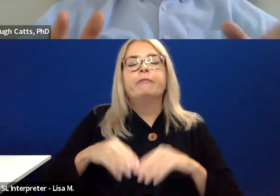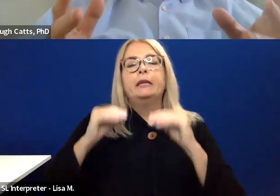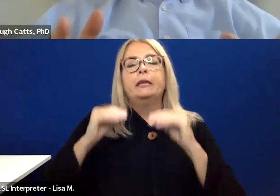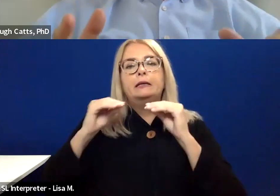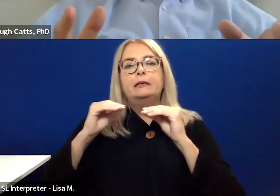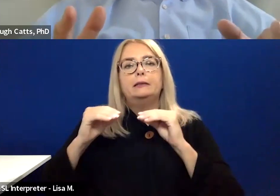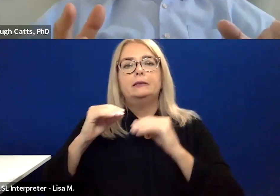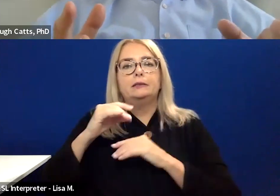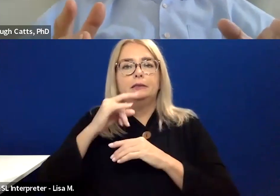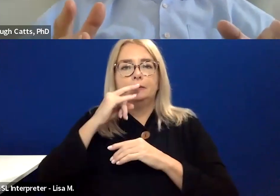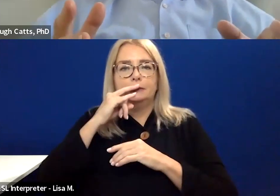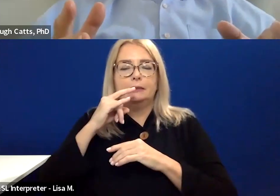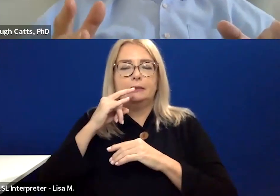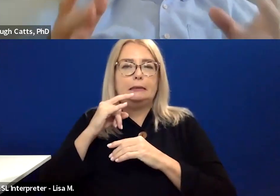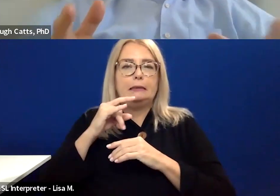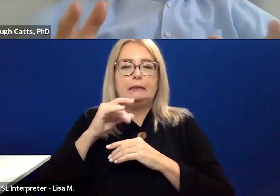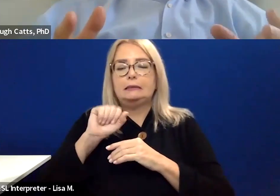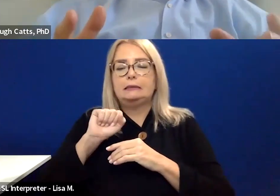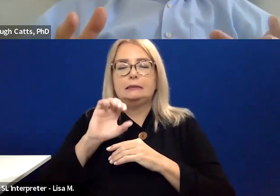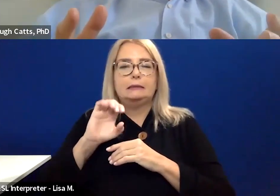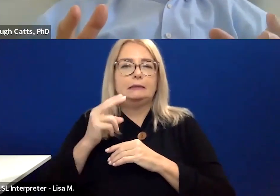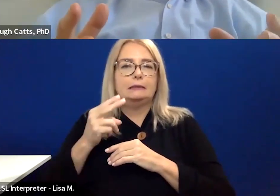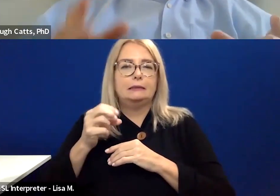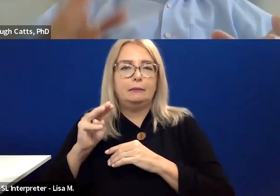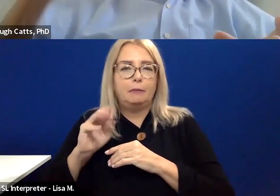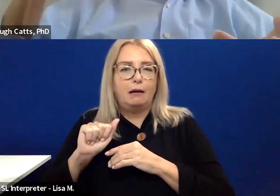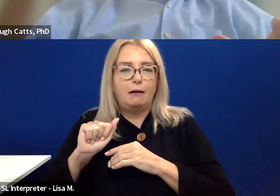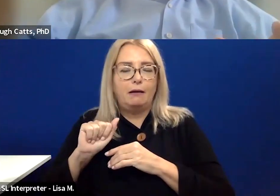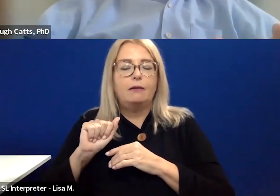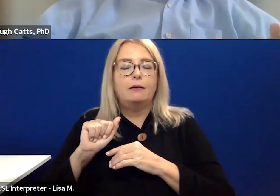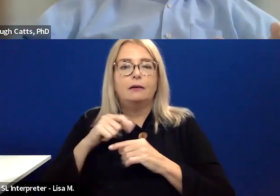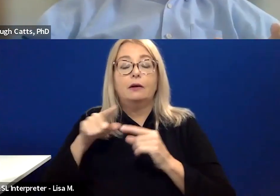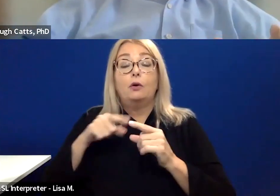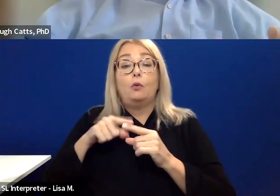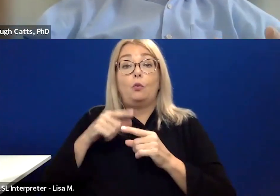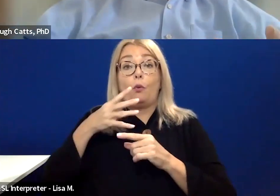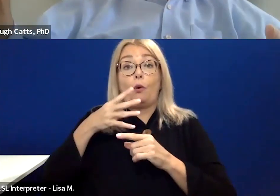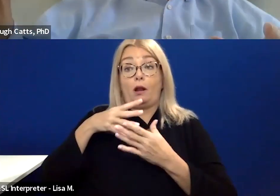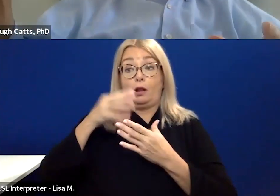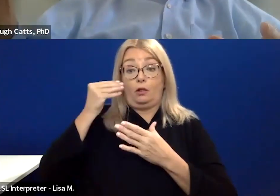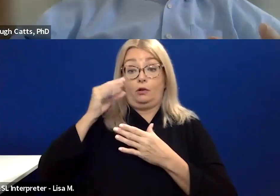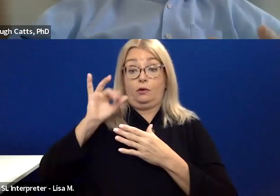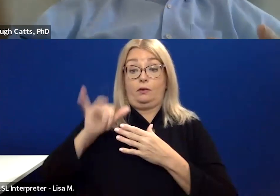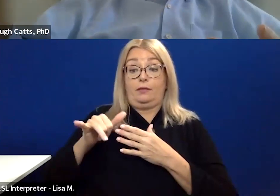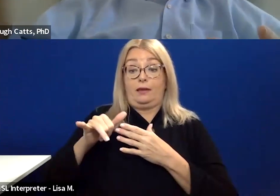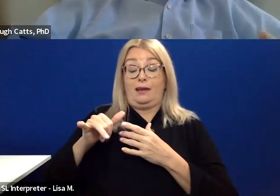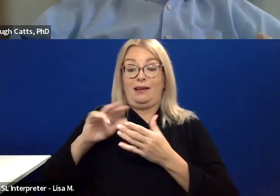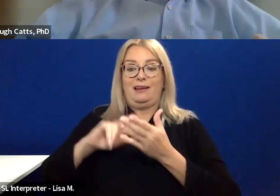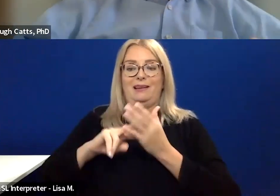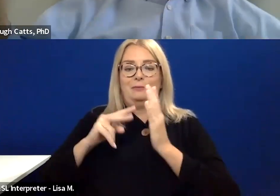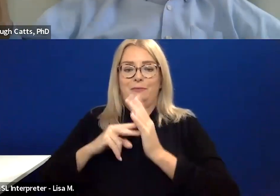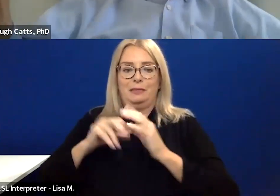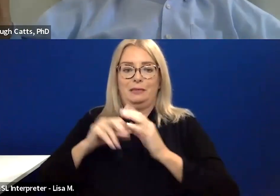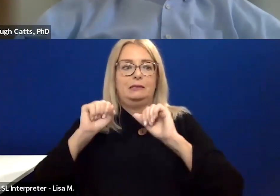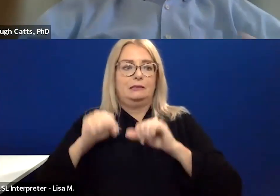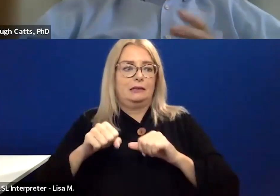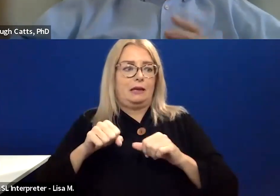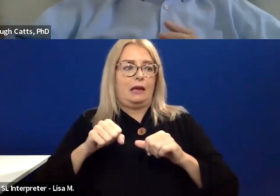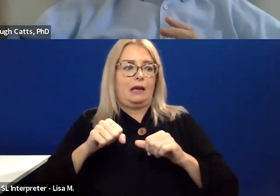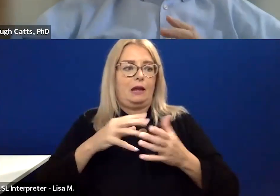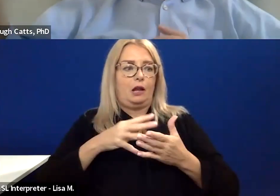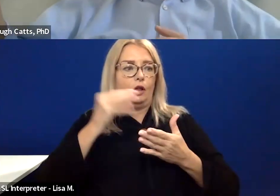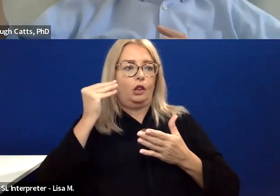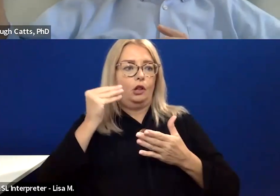that that once they learned that they were better able to learn knowledge within a related topic